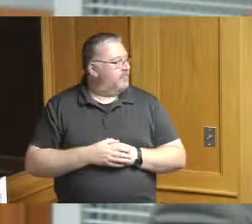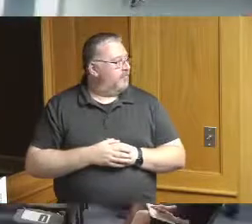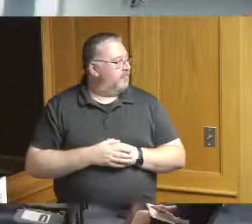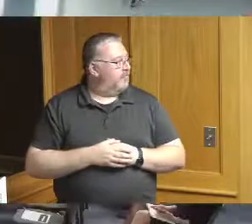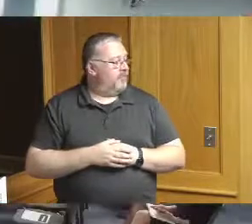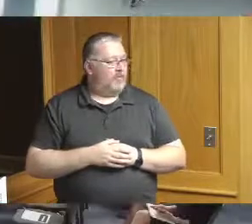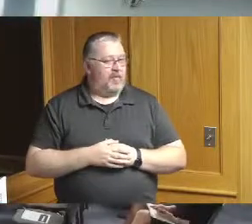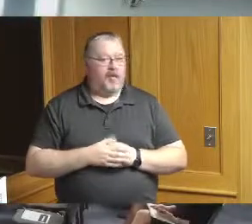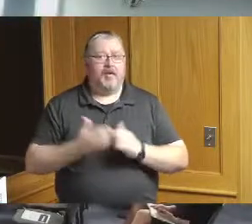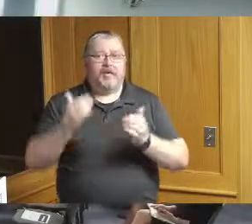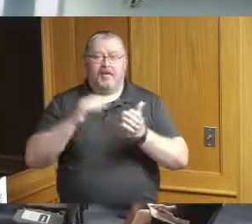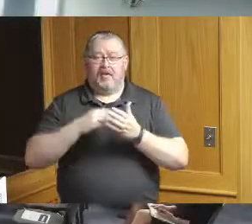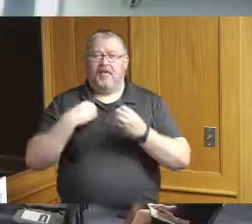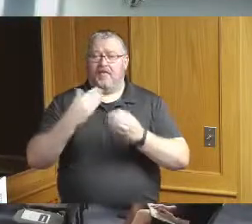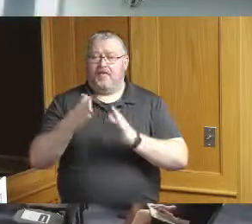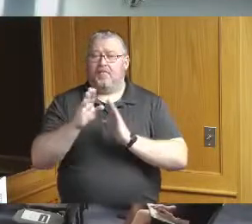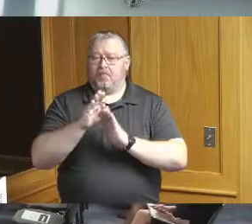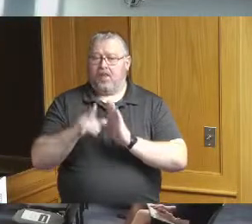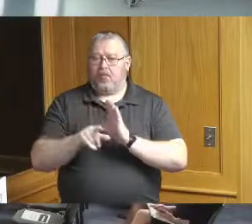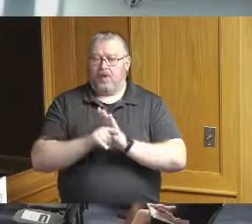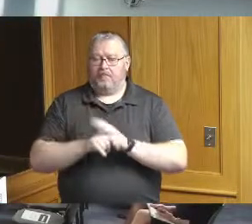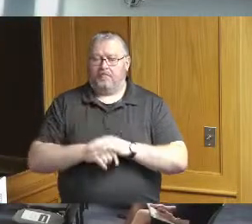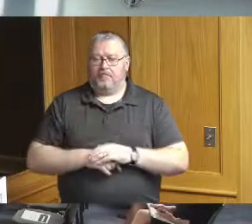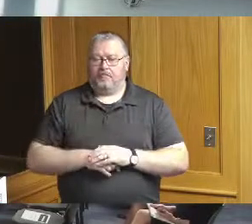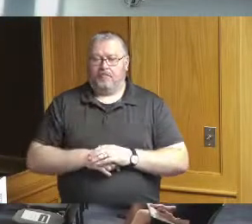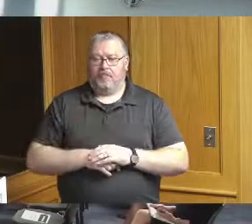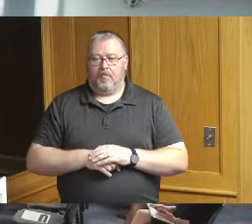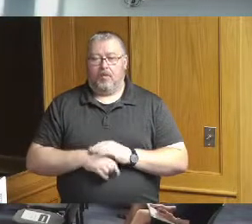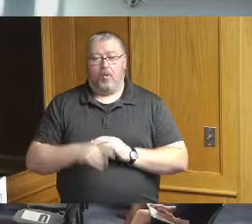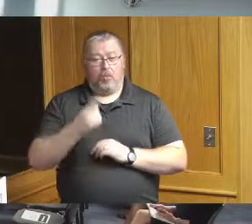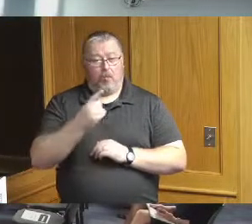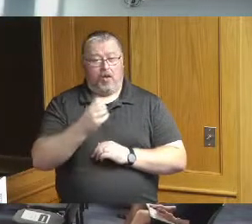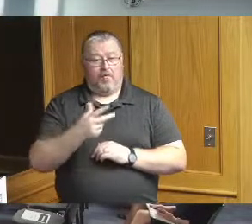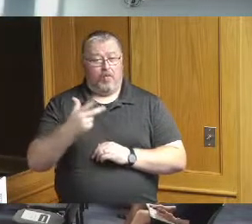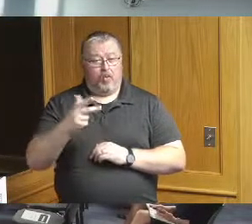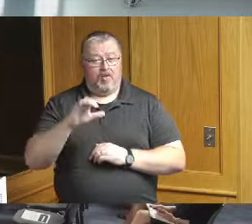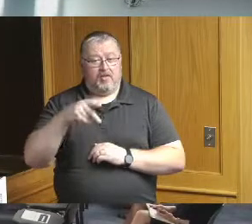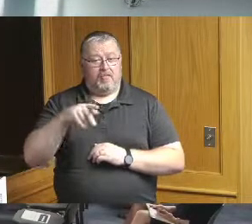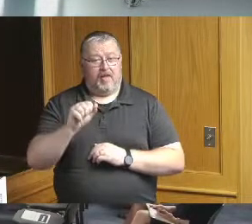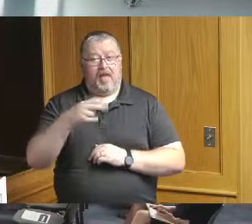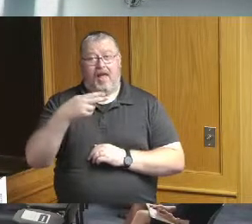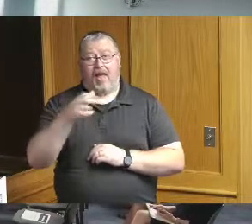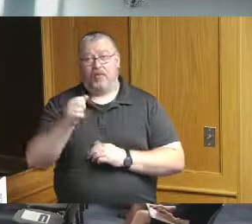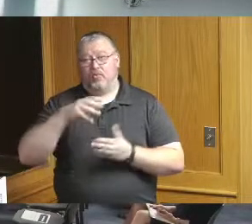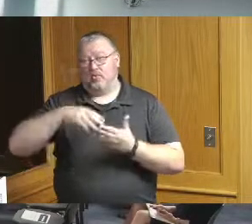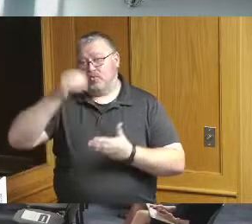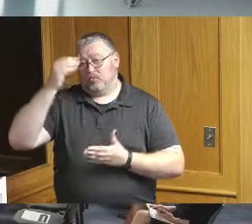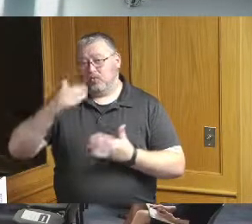so I'll give you some background uh one in three cps high school students currently receive